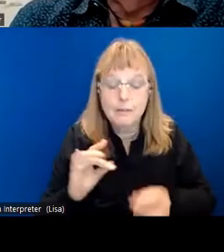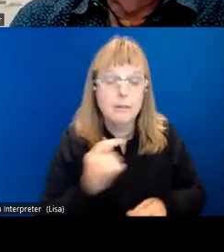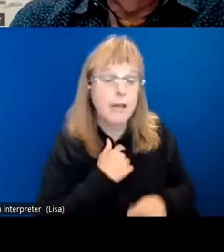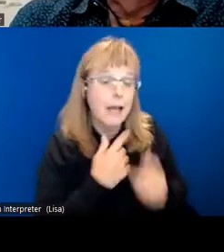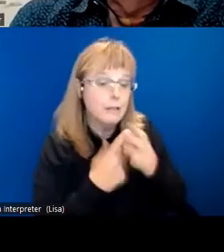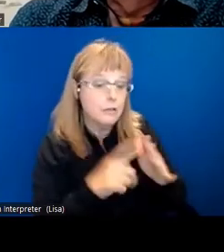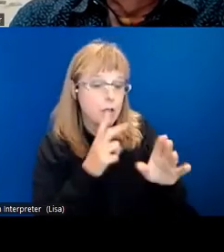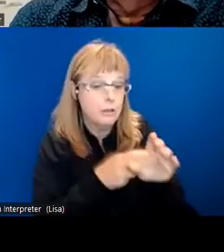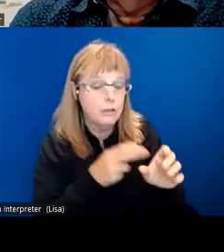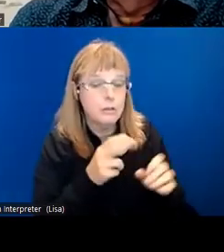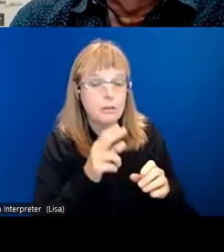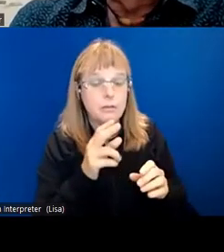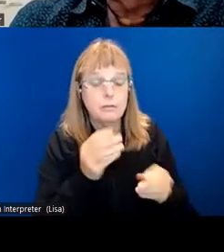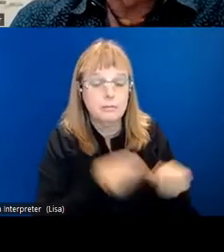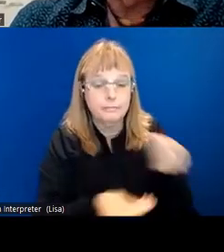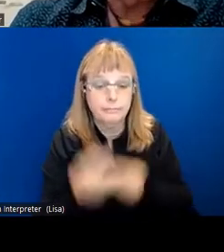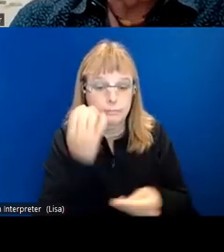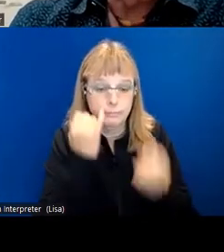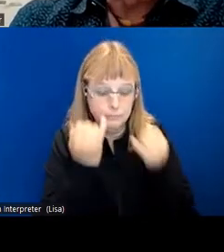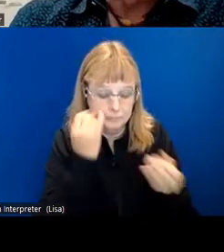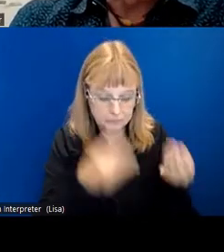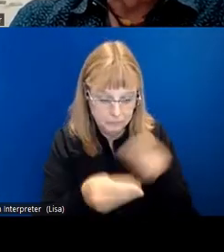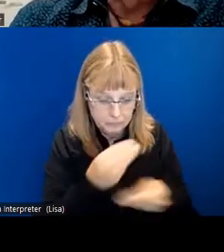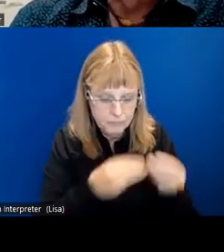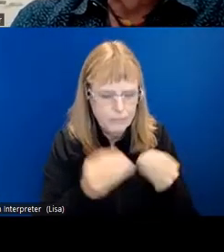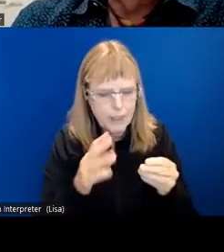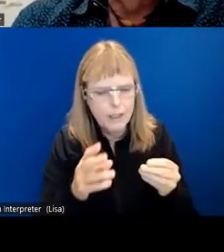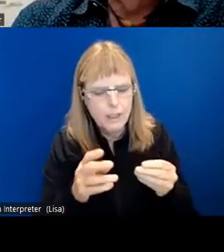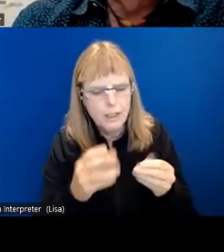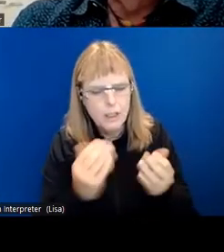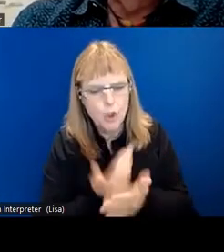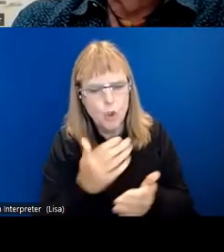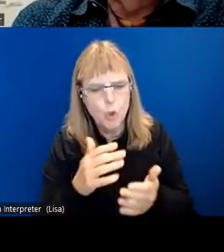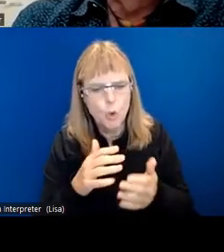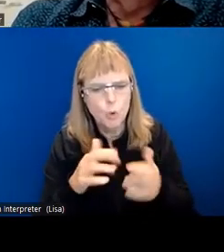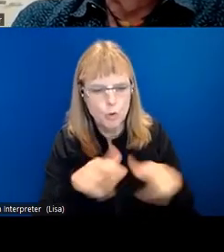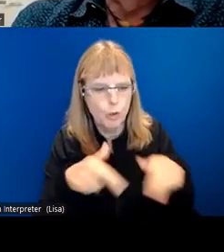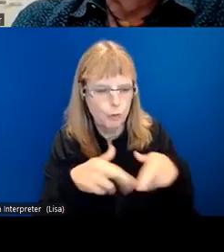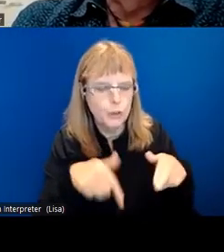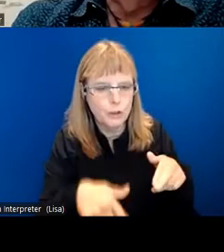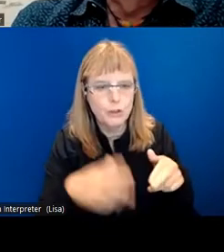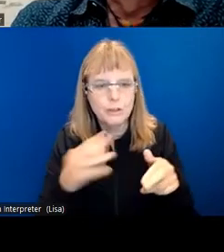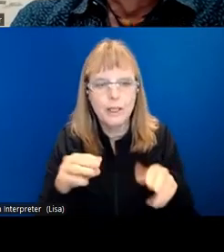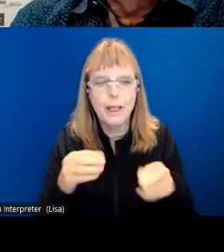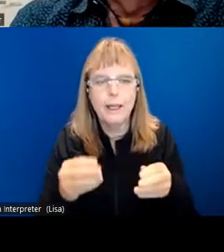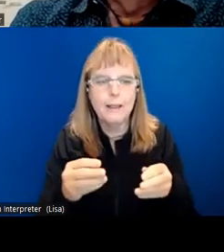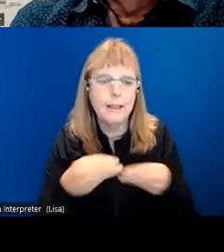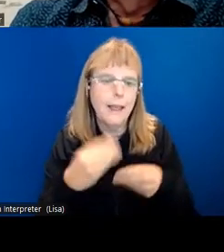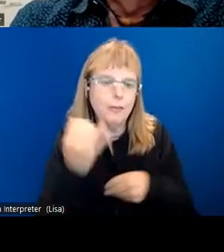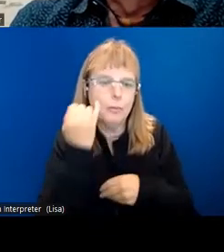and I thought it just gave me a better sense of what was going on in the landscape of New England.